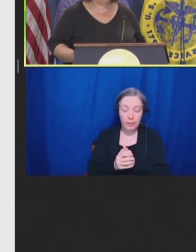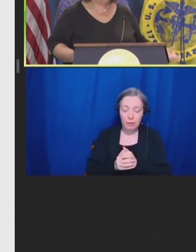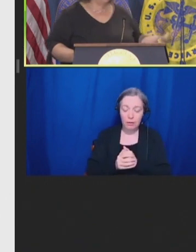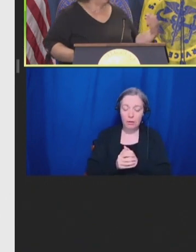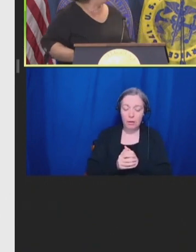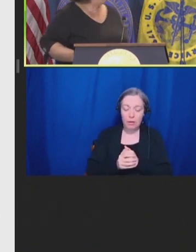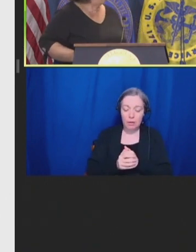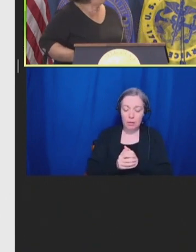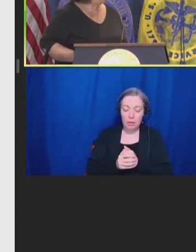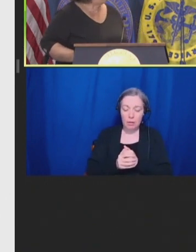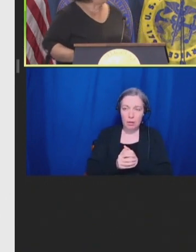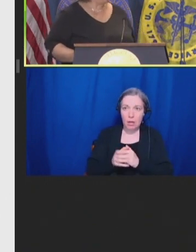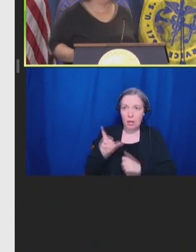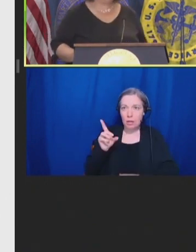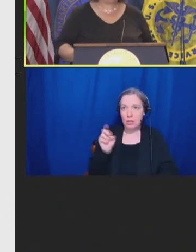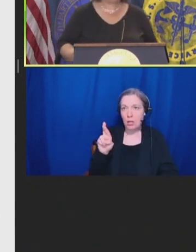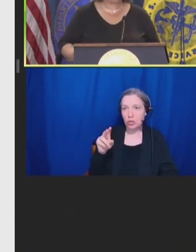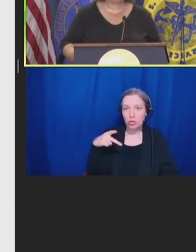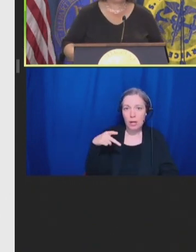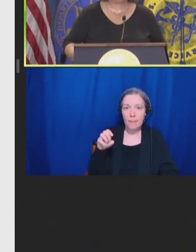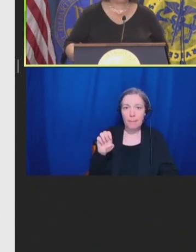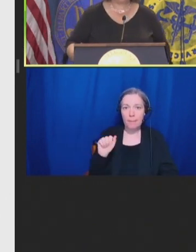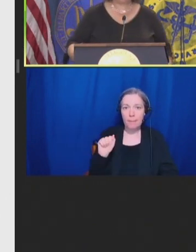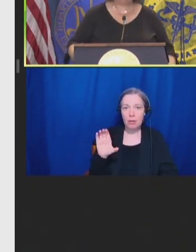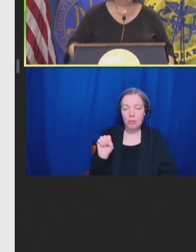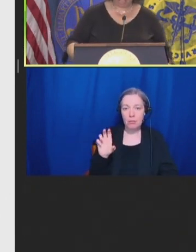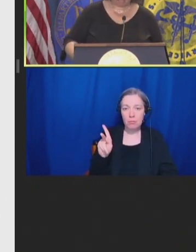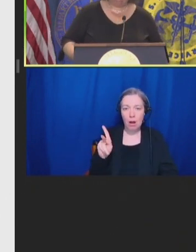Dr. Peacock also talked a little bit about partnerships, and I think we had some really